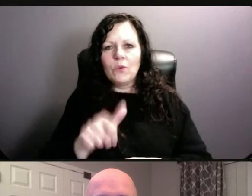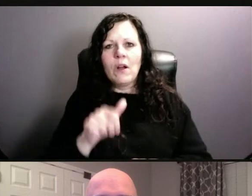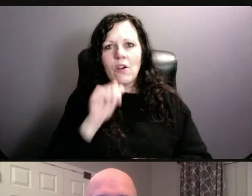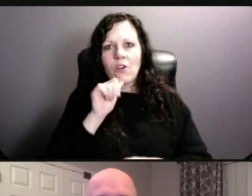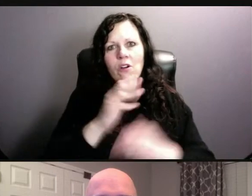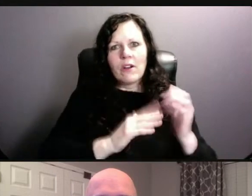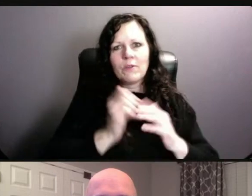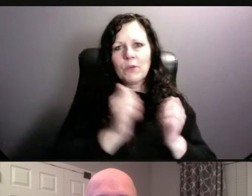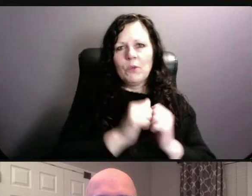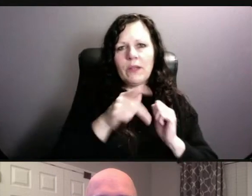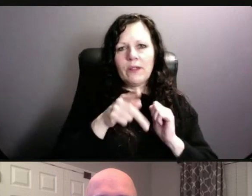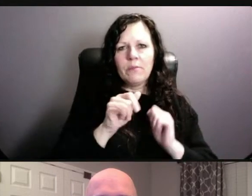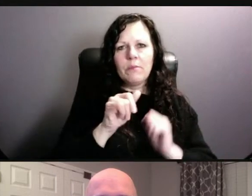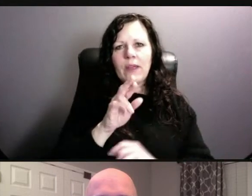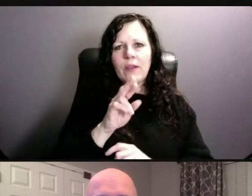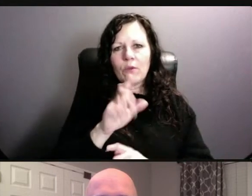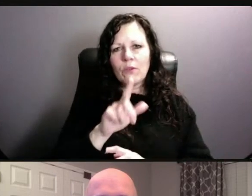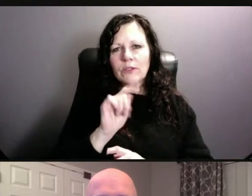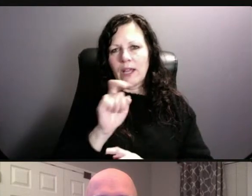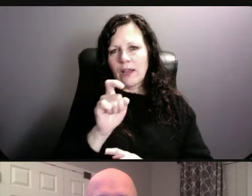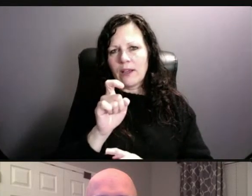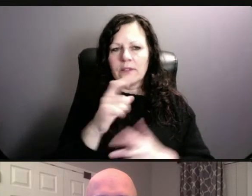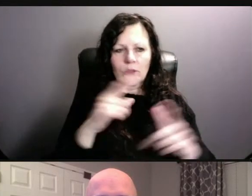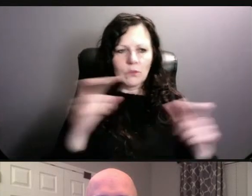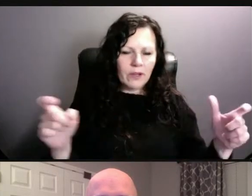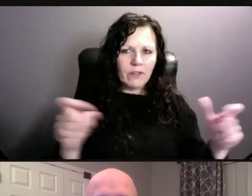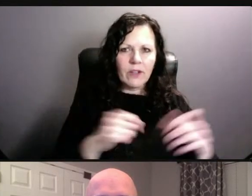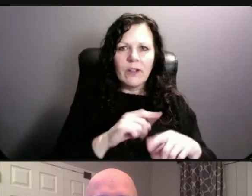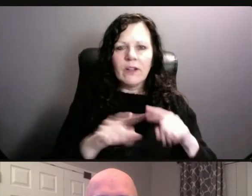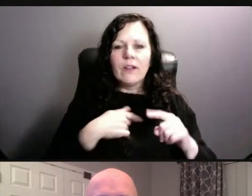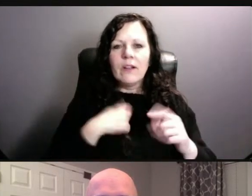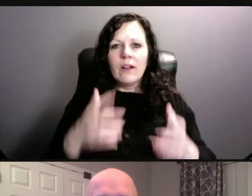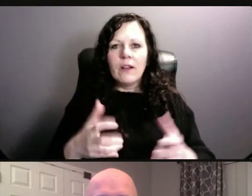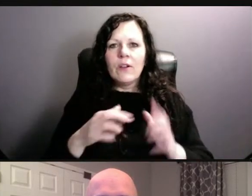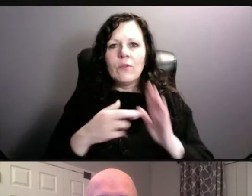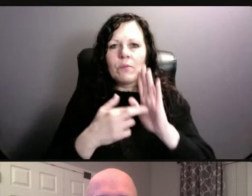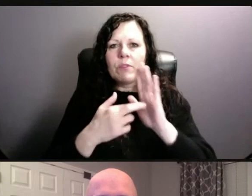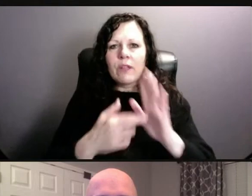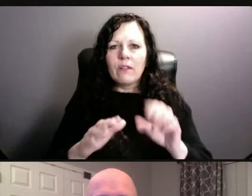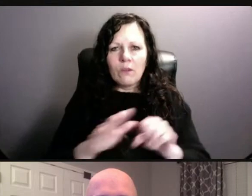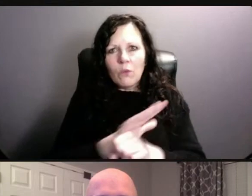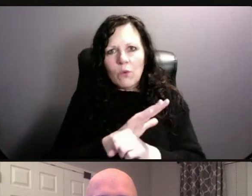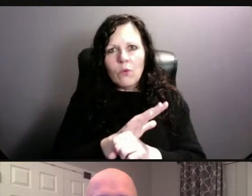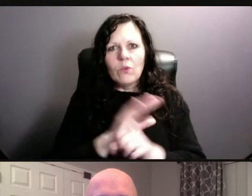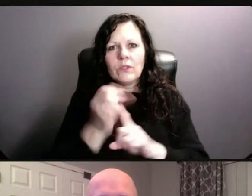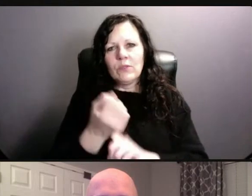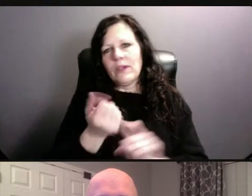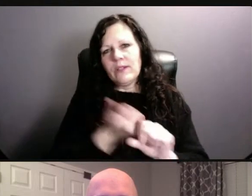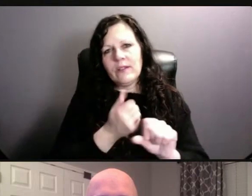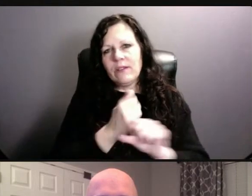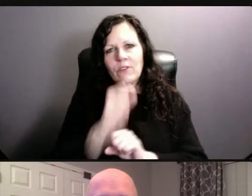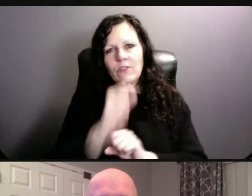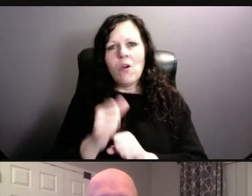PASSIONATE ABOUT PEOPLE, YOU